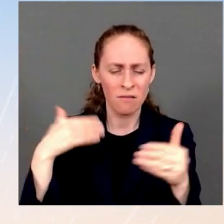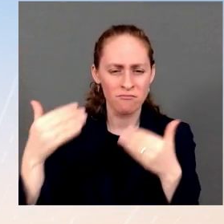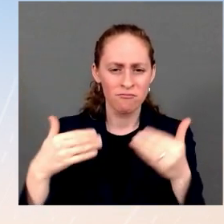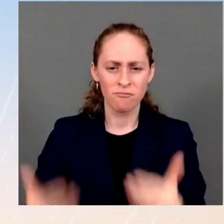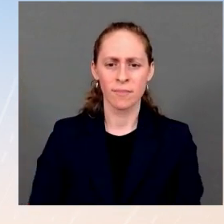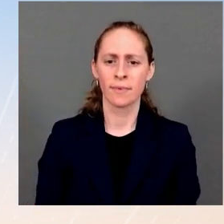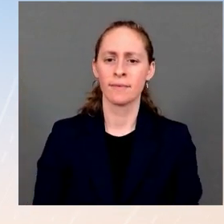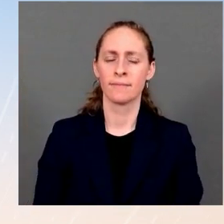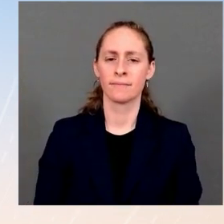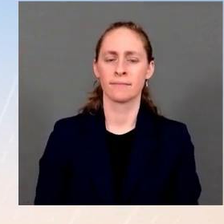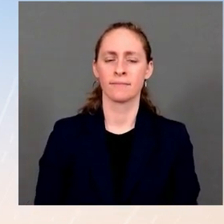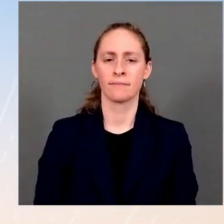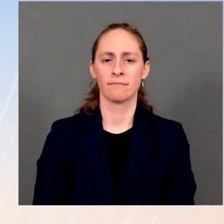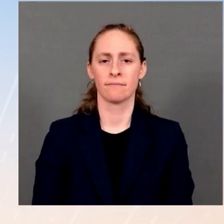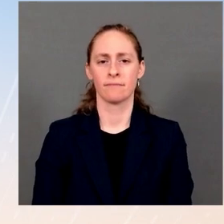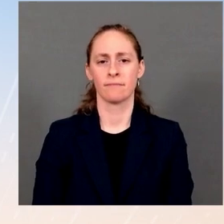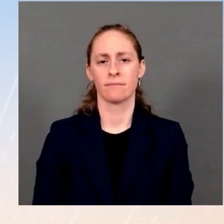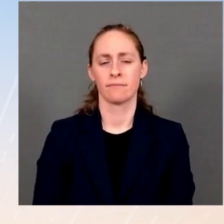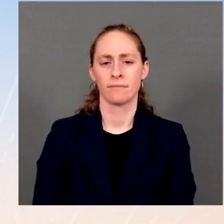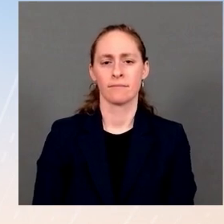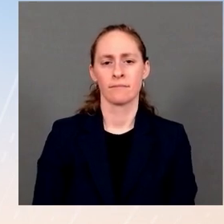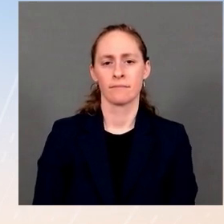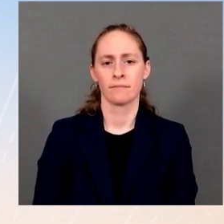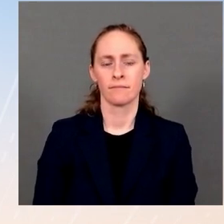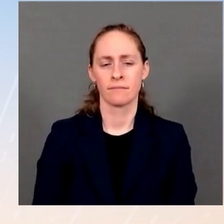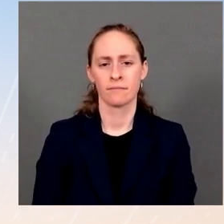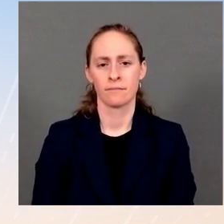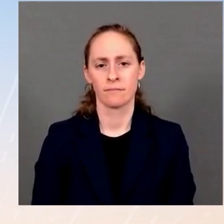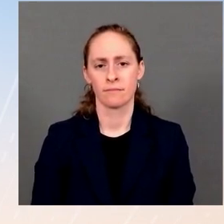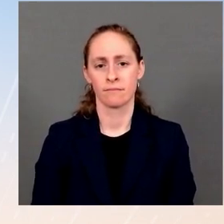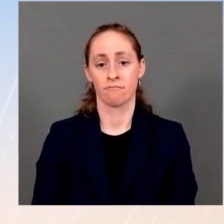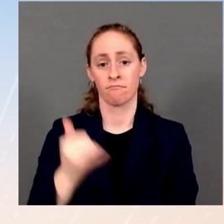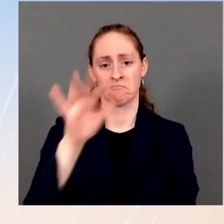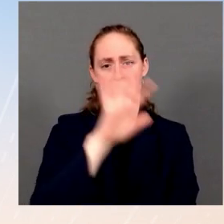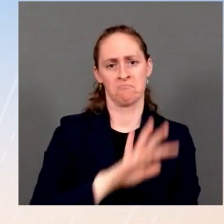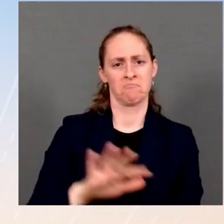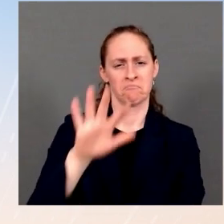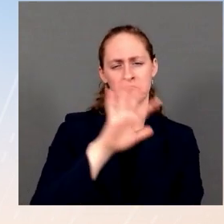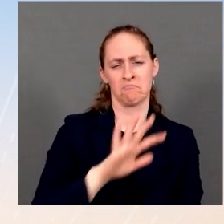that are impacted by lead service lines, and we need to do everything that we can to move